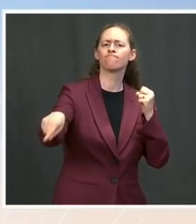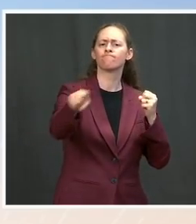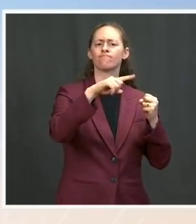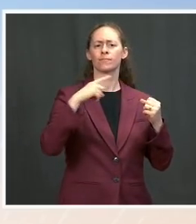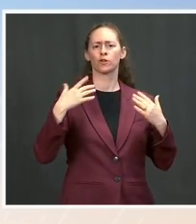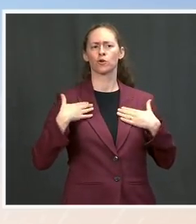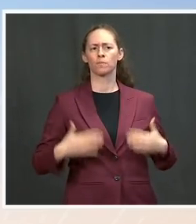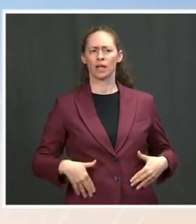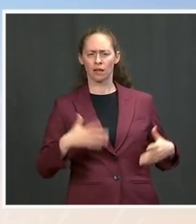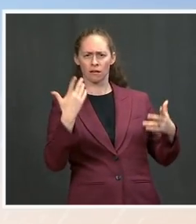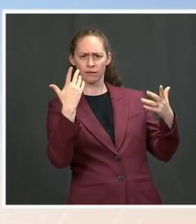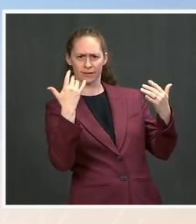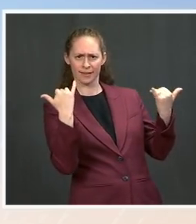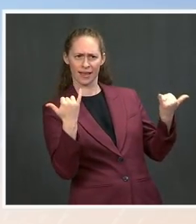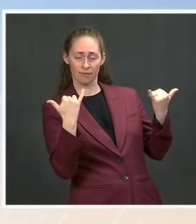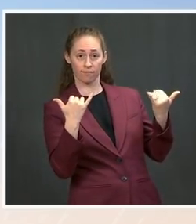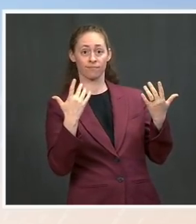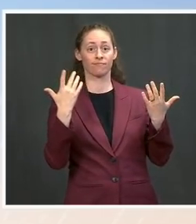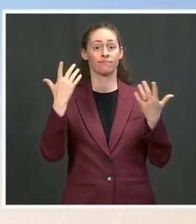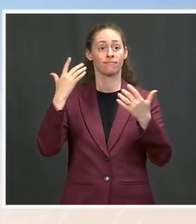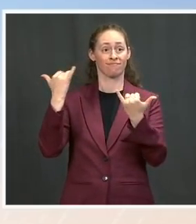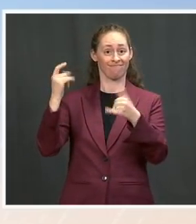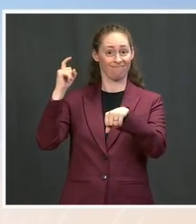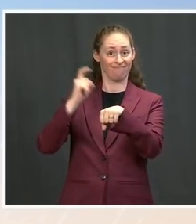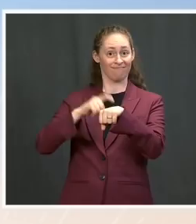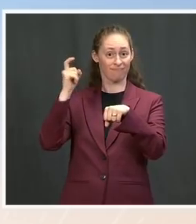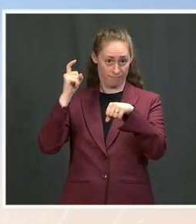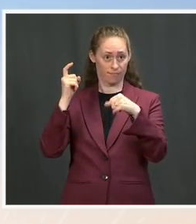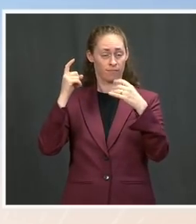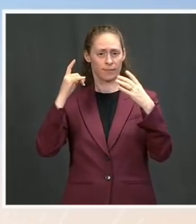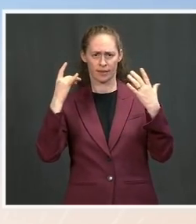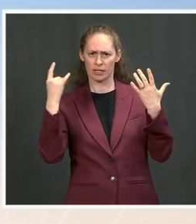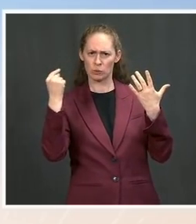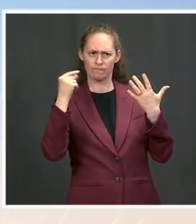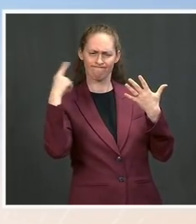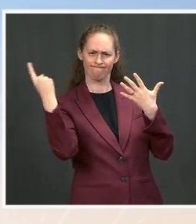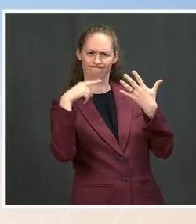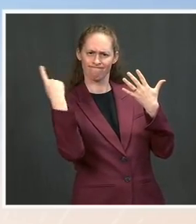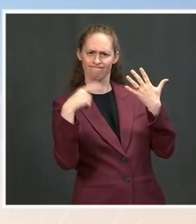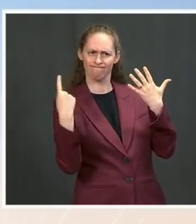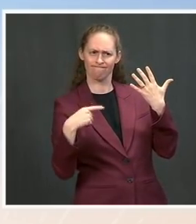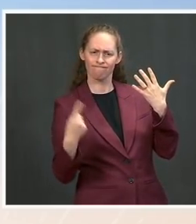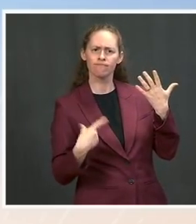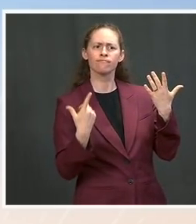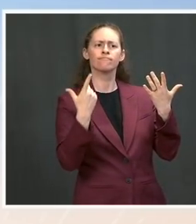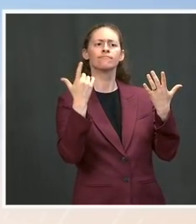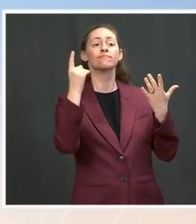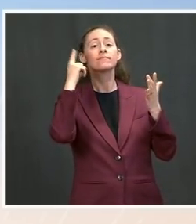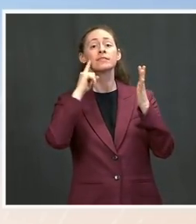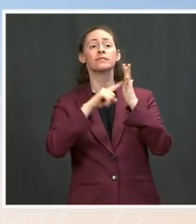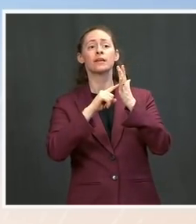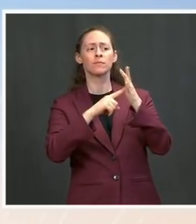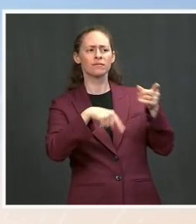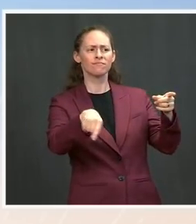our administration immediately jumped into action to address the influx of migrants at the border -- something that began during and was exacerbated